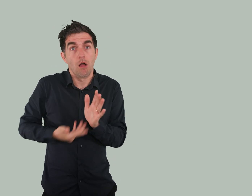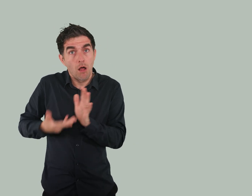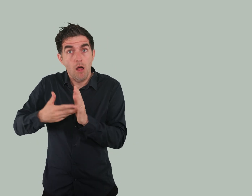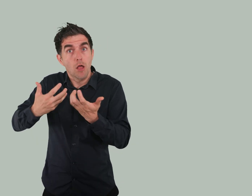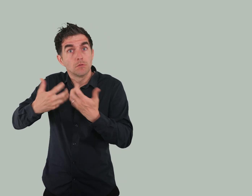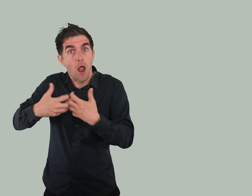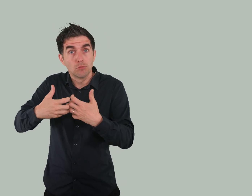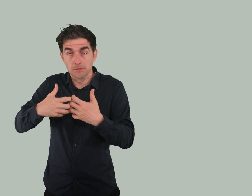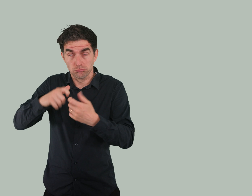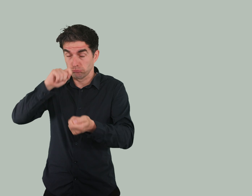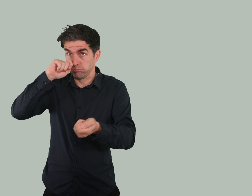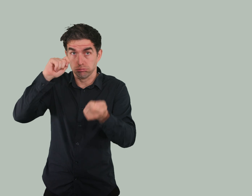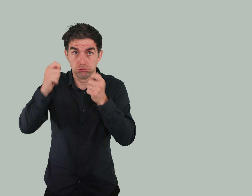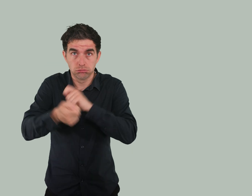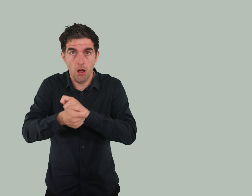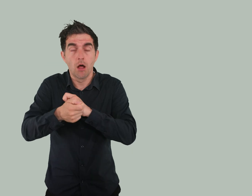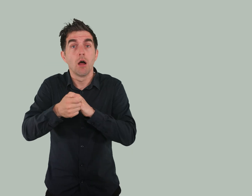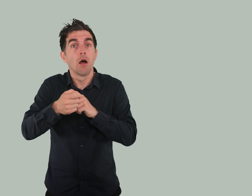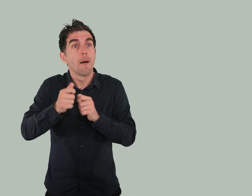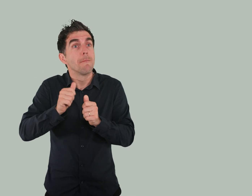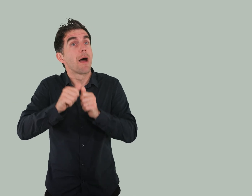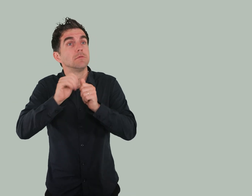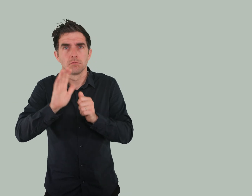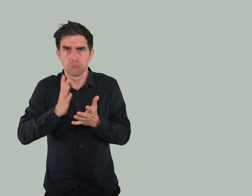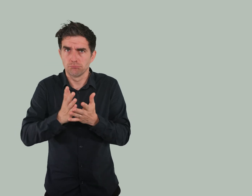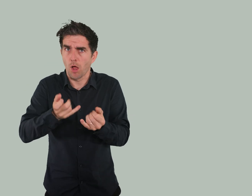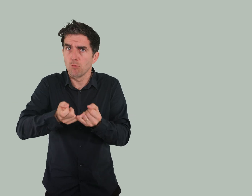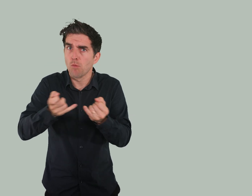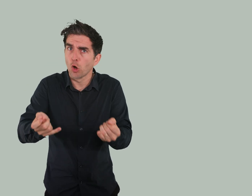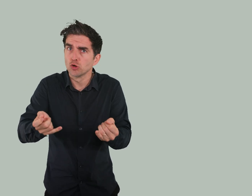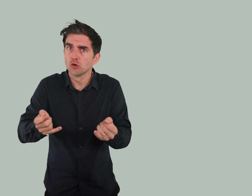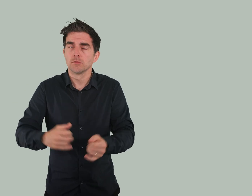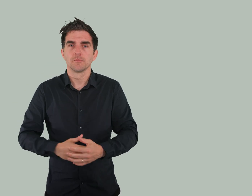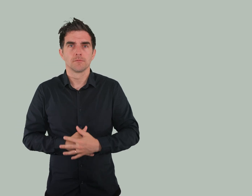Technological change could make matters worse not better.